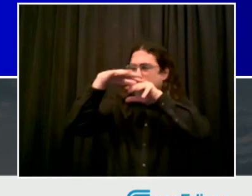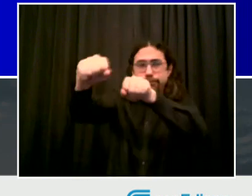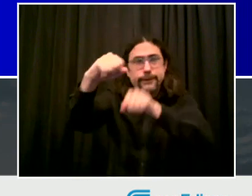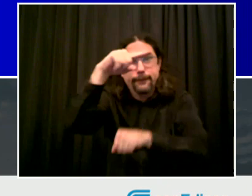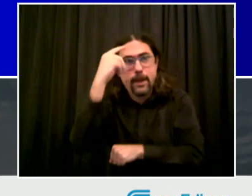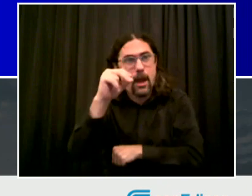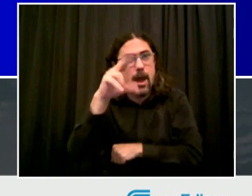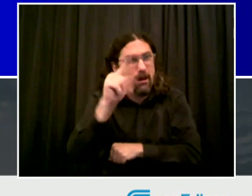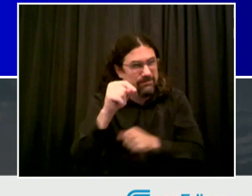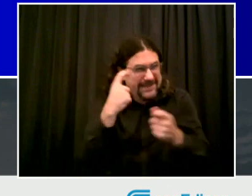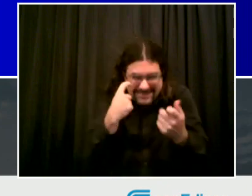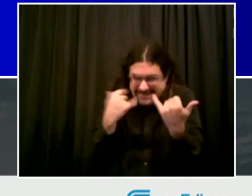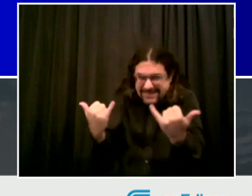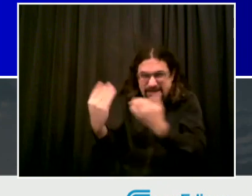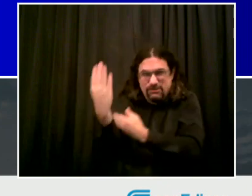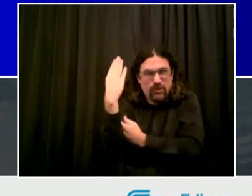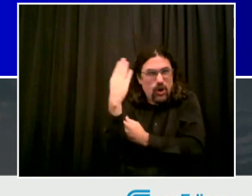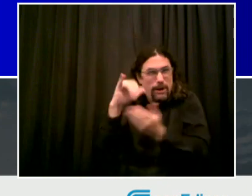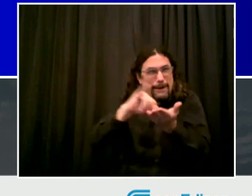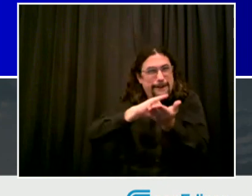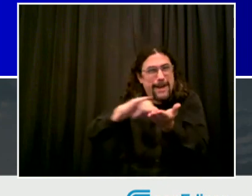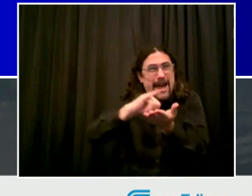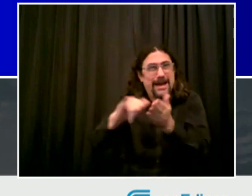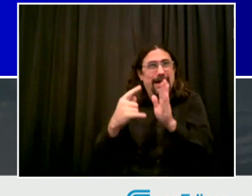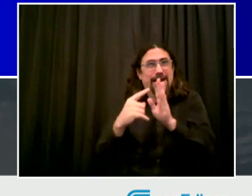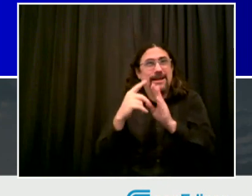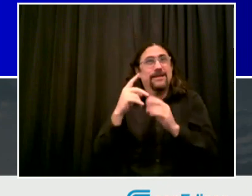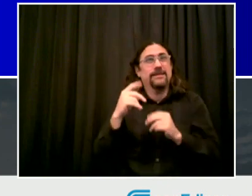EARLY MORNING OUGTAE AND THAT